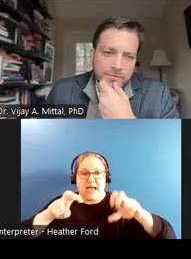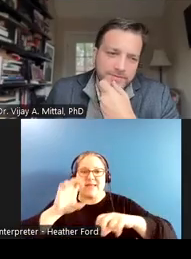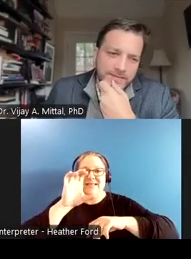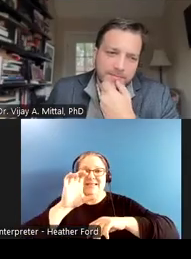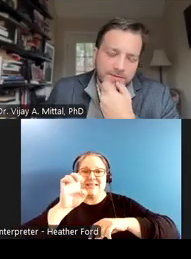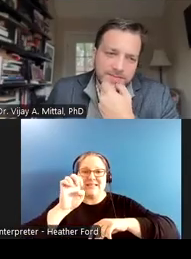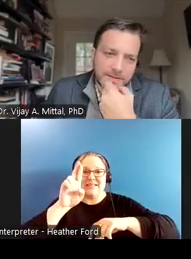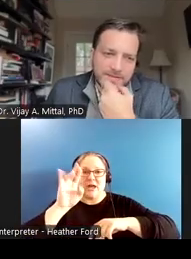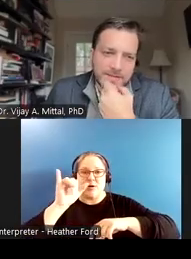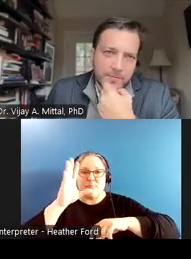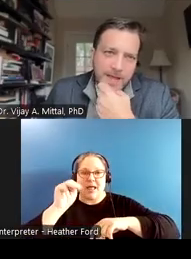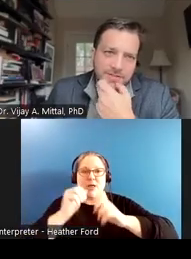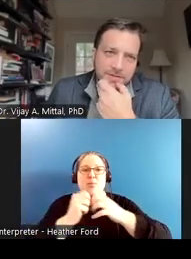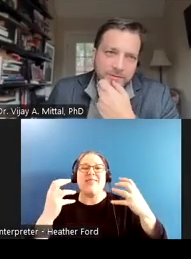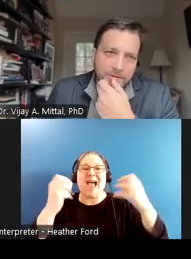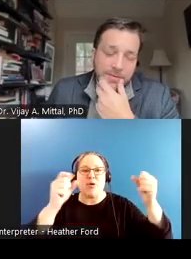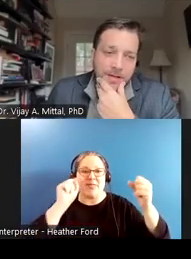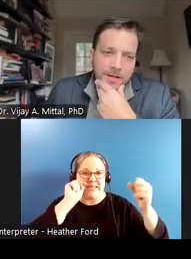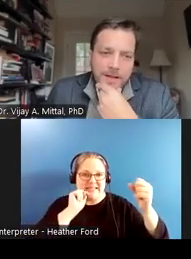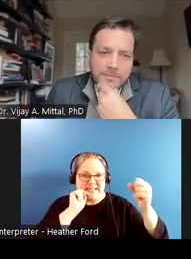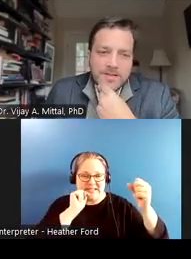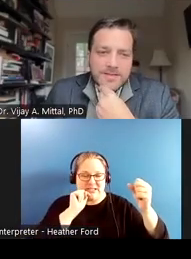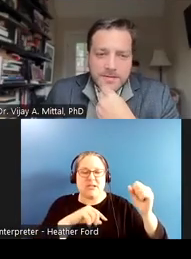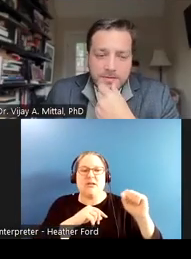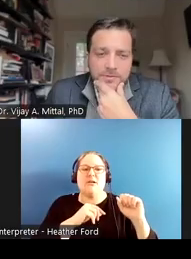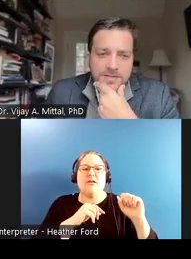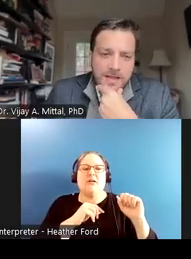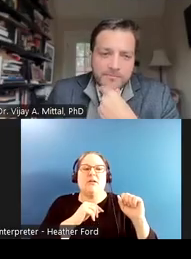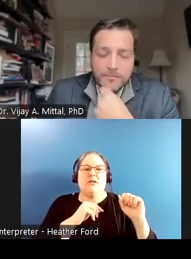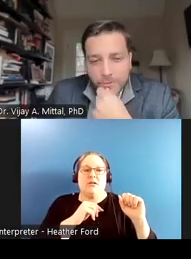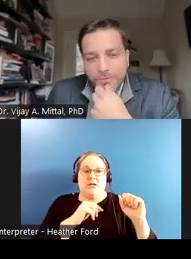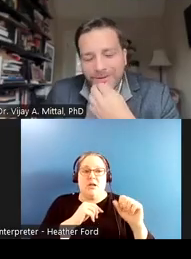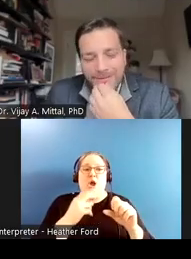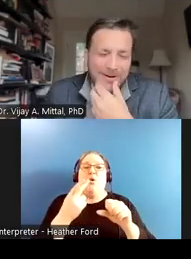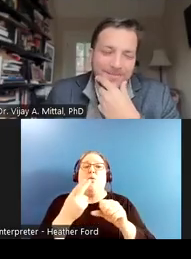control teen participants that were matched to the group and we used a motor learning paradigm